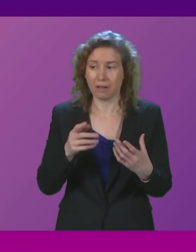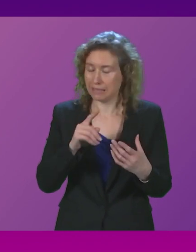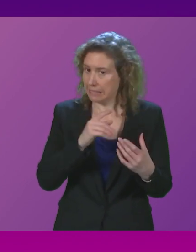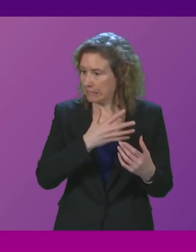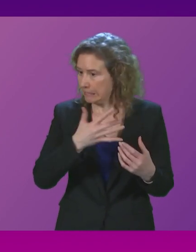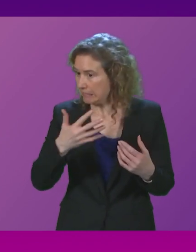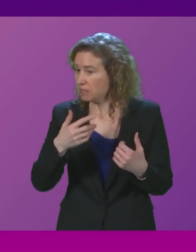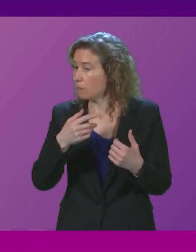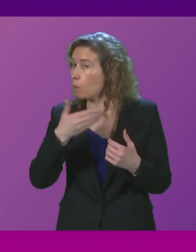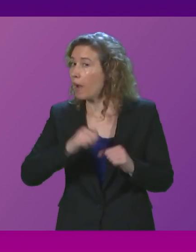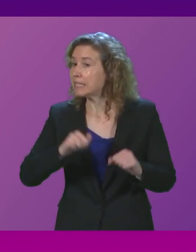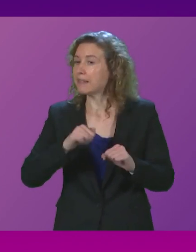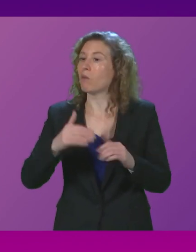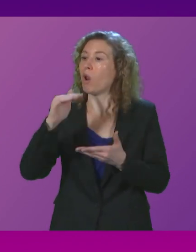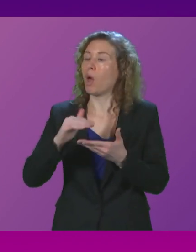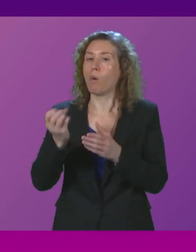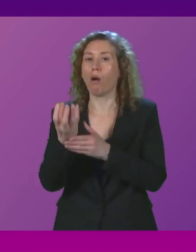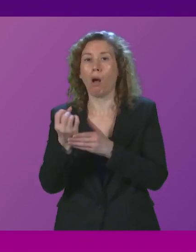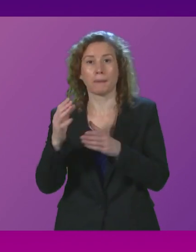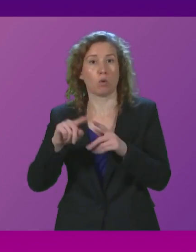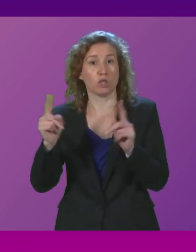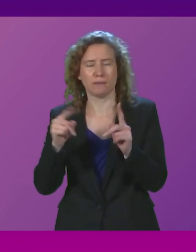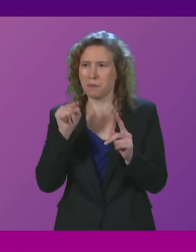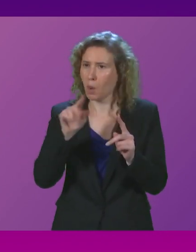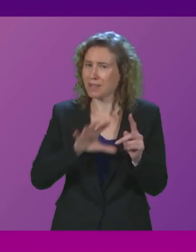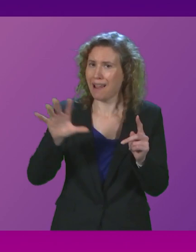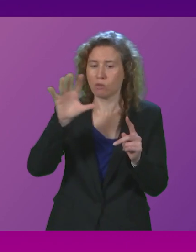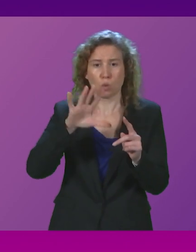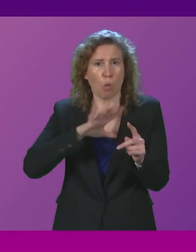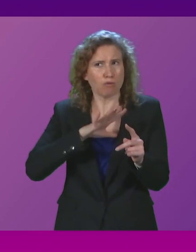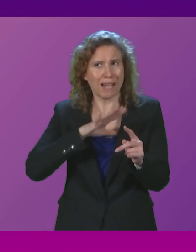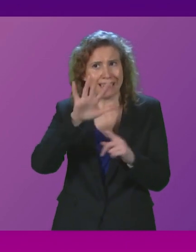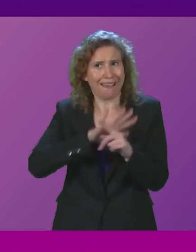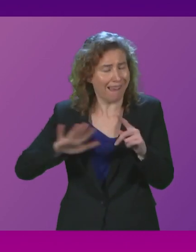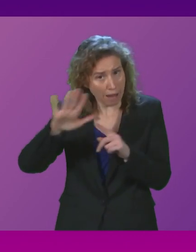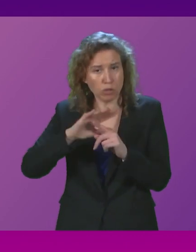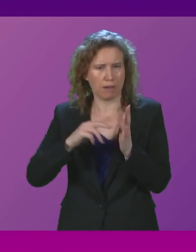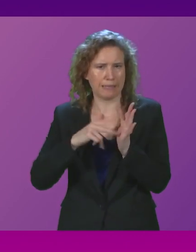alternatives, given that those areas can already be considered net zero?